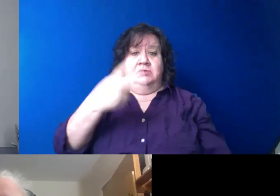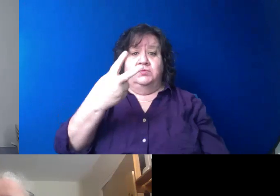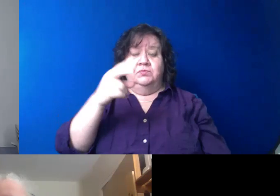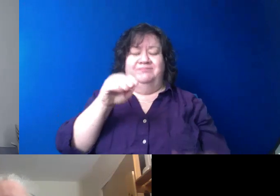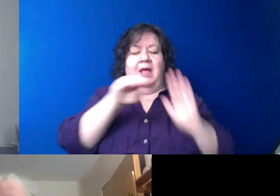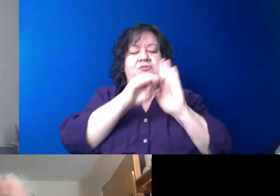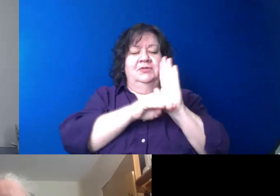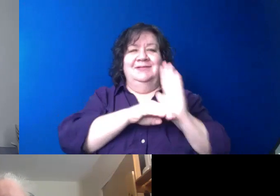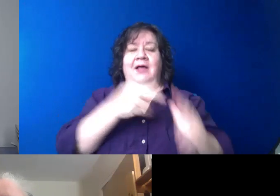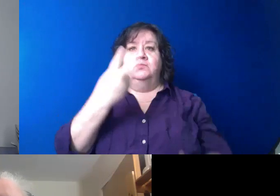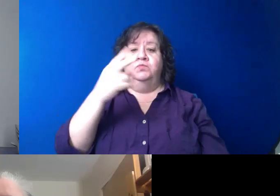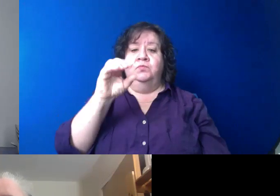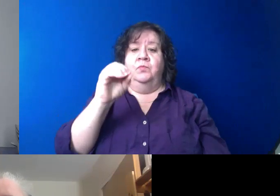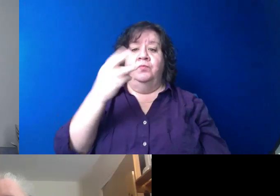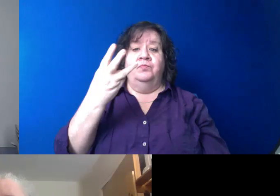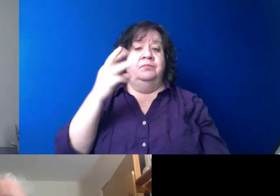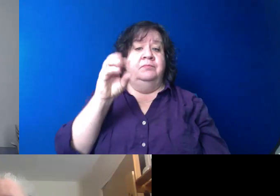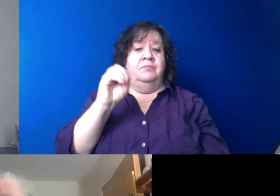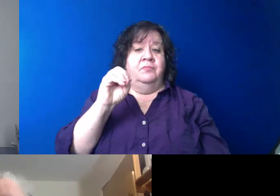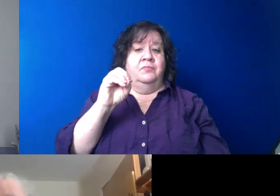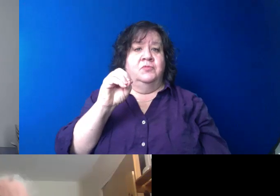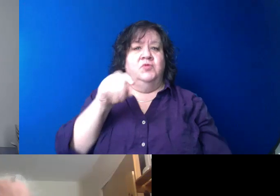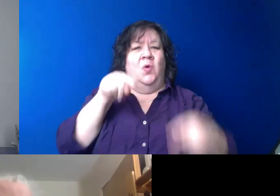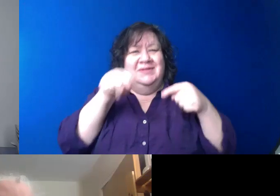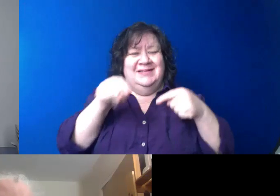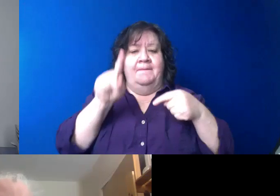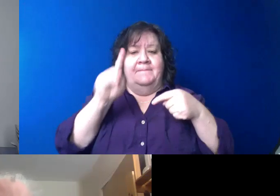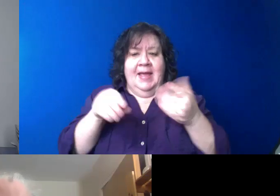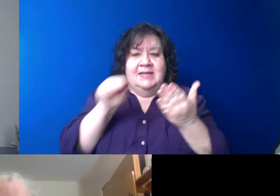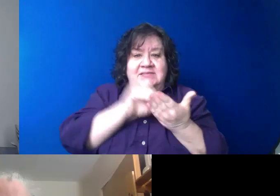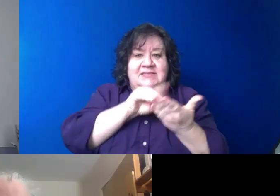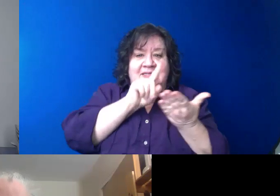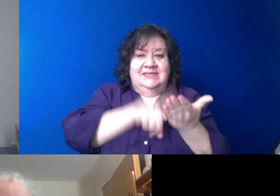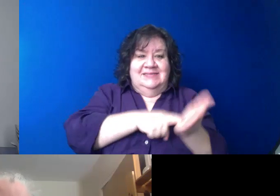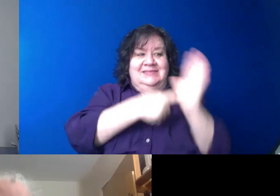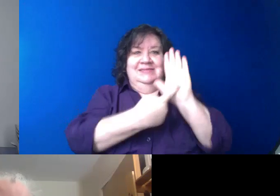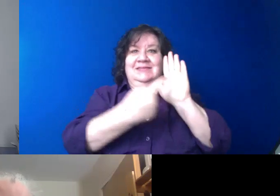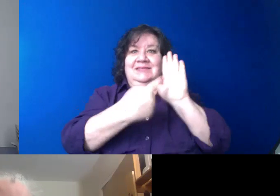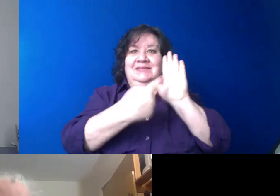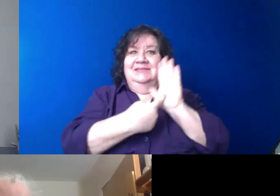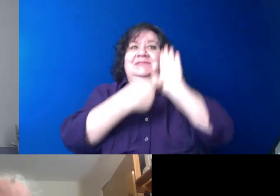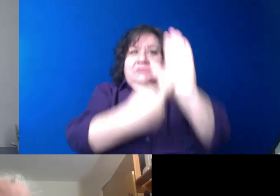give it an action more than an answer and but yeah so i think yeah yeah uh i i i just wanted